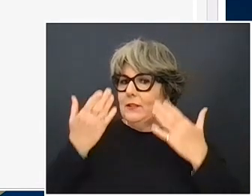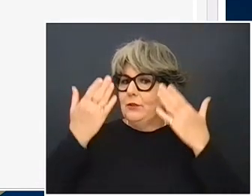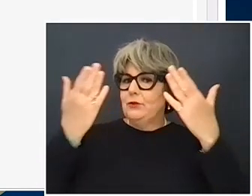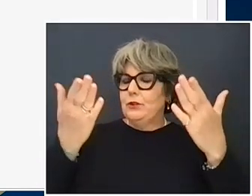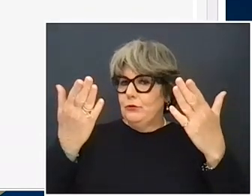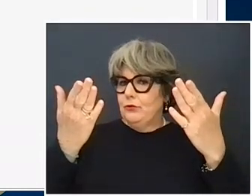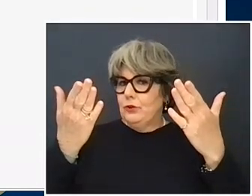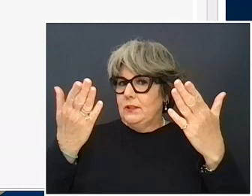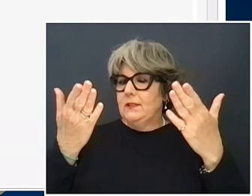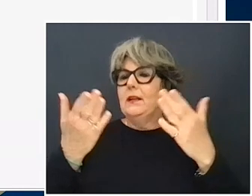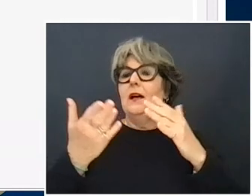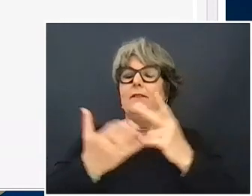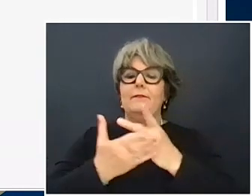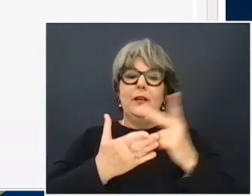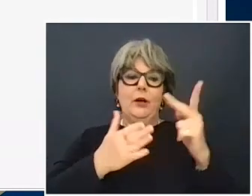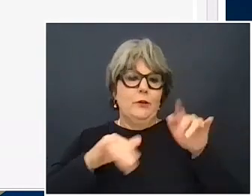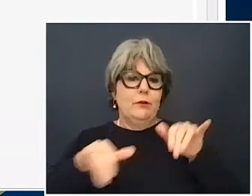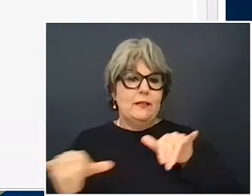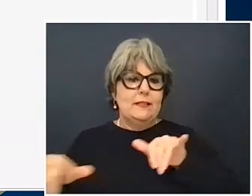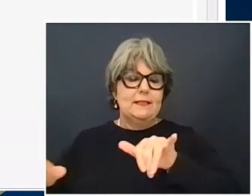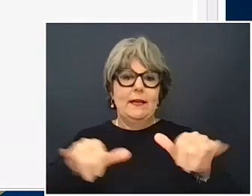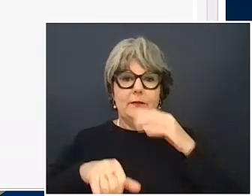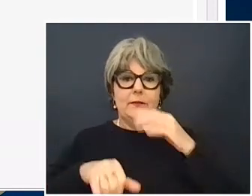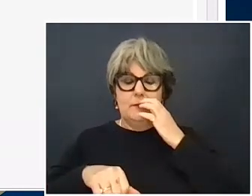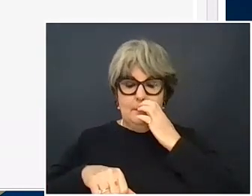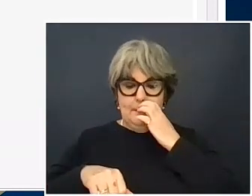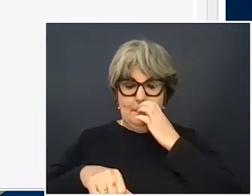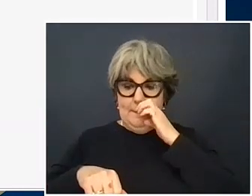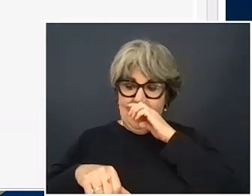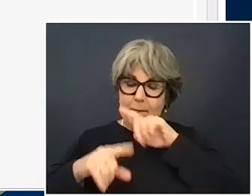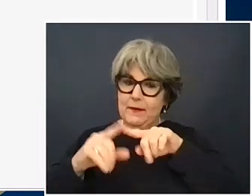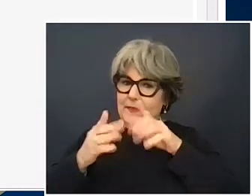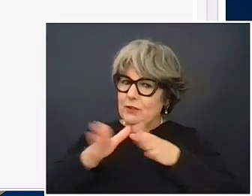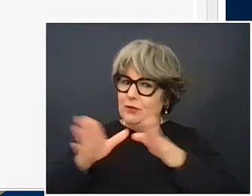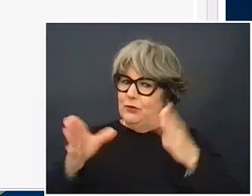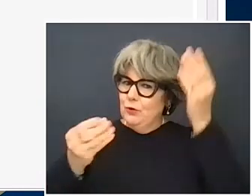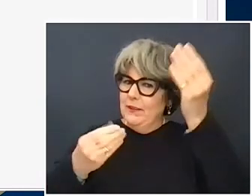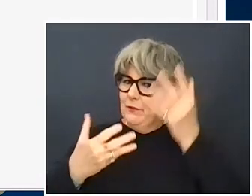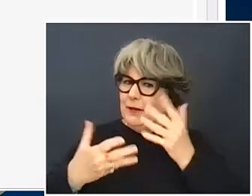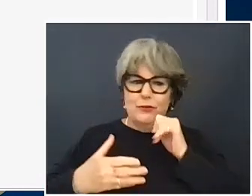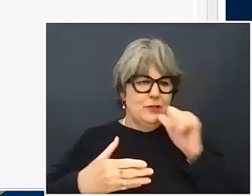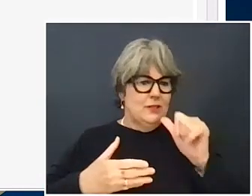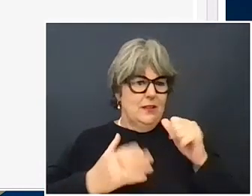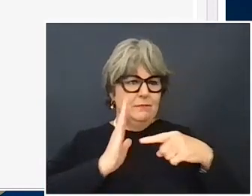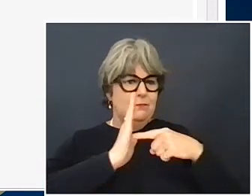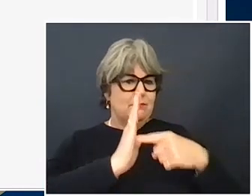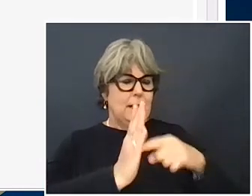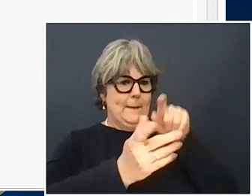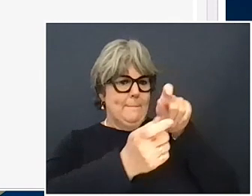But that kind of general information should not be subject to the specific complaints process.